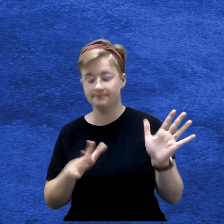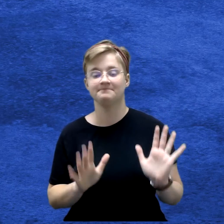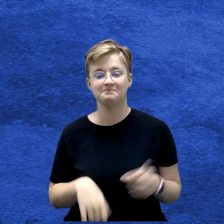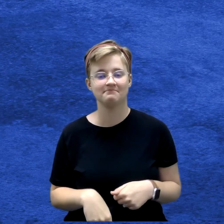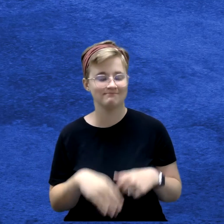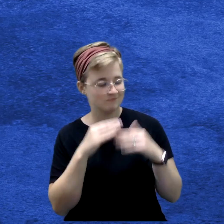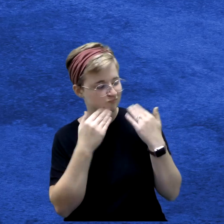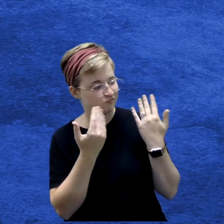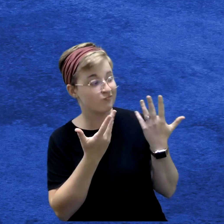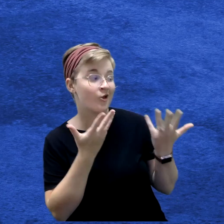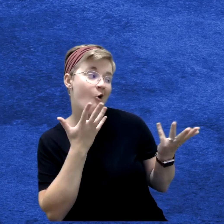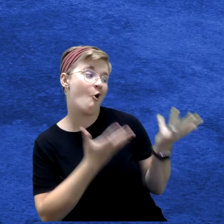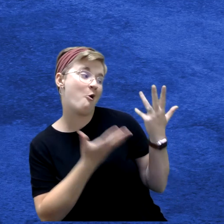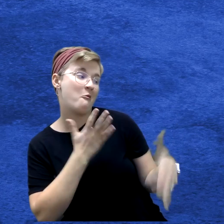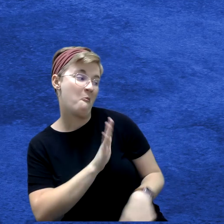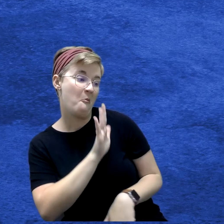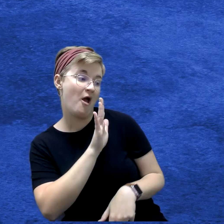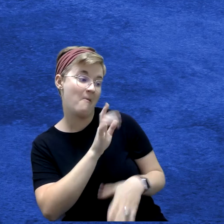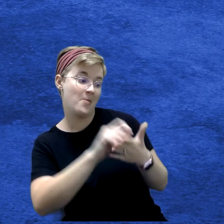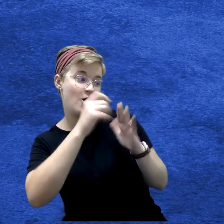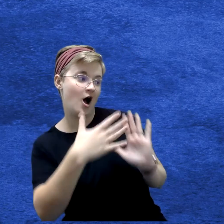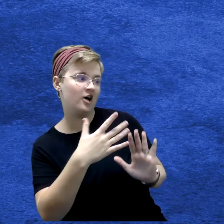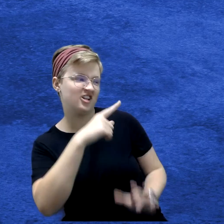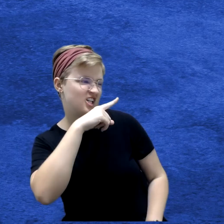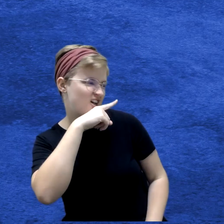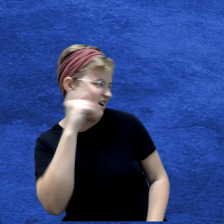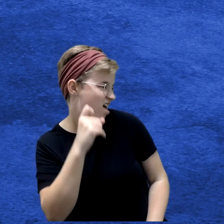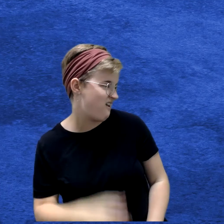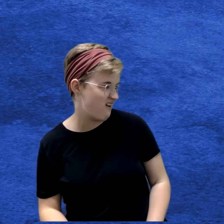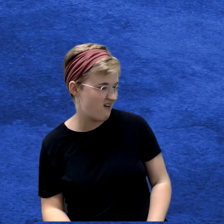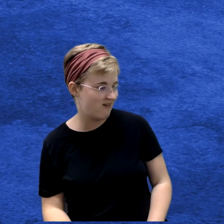“Or maybe he’s just too ugly.” Dink laughed.